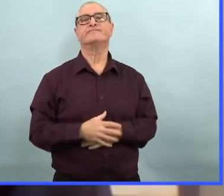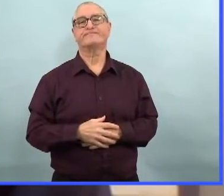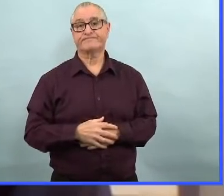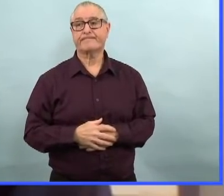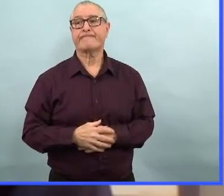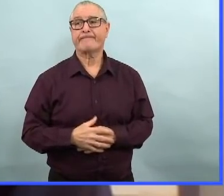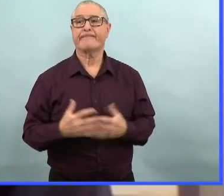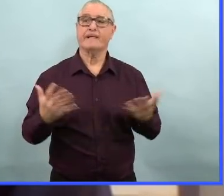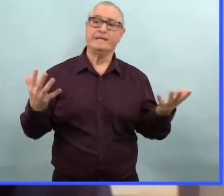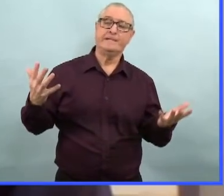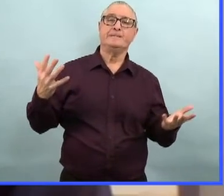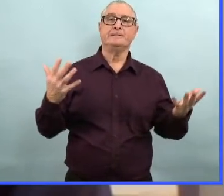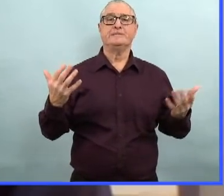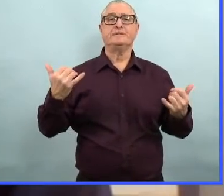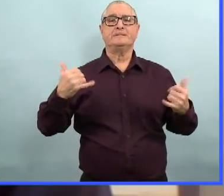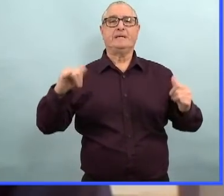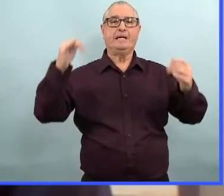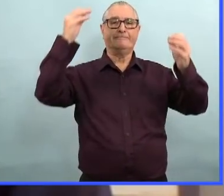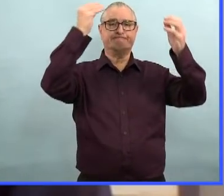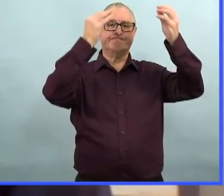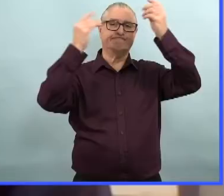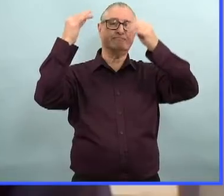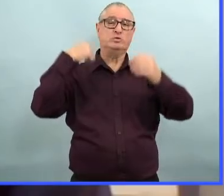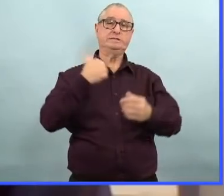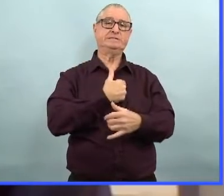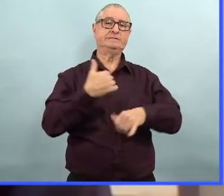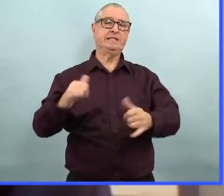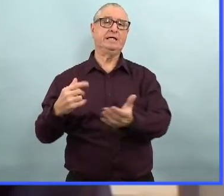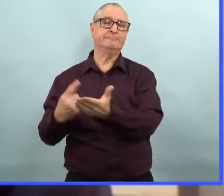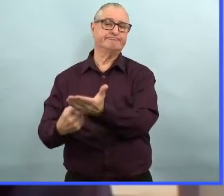number of things we're looking at right now as we're thinking about getting the kids back to